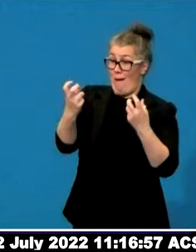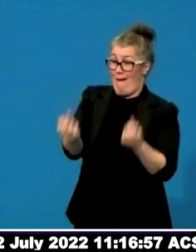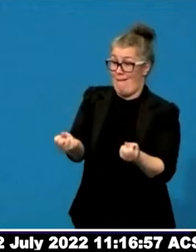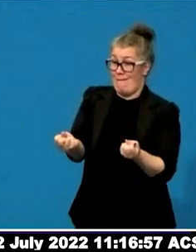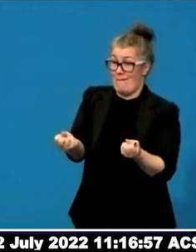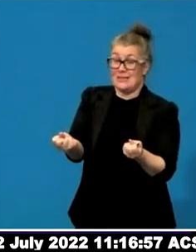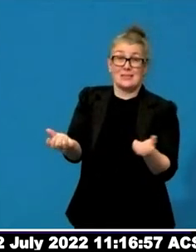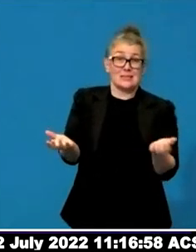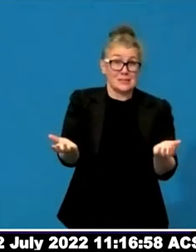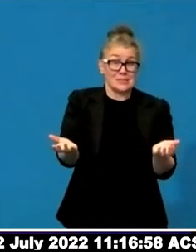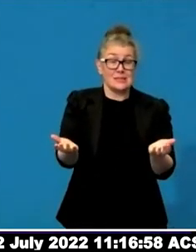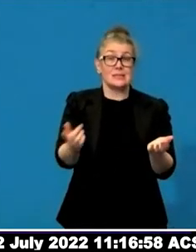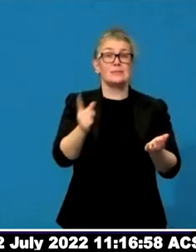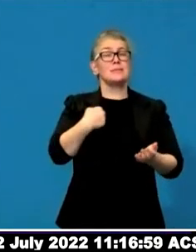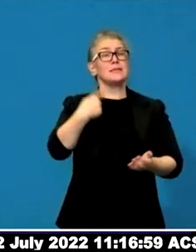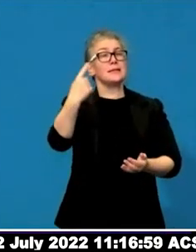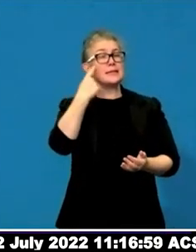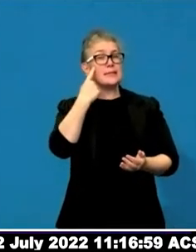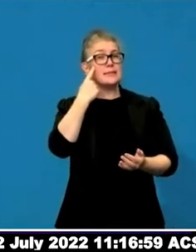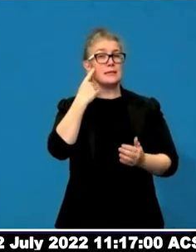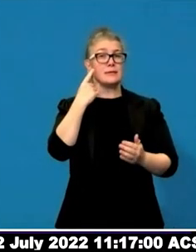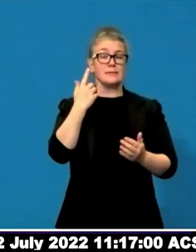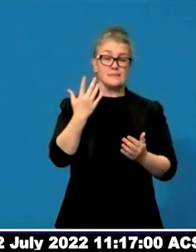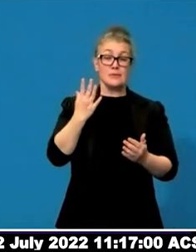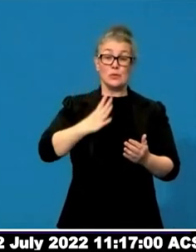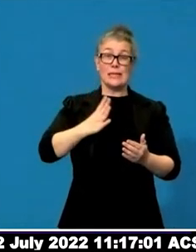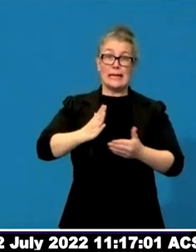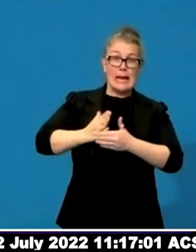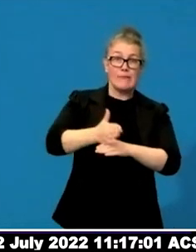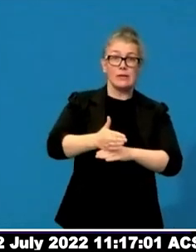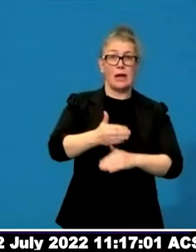But I think it's about the effort and the goodwill, you know,